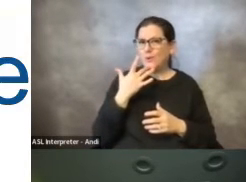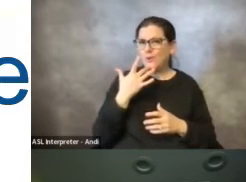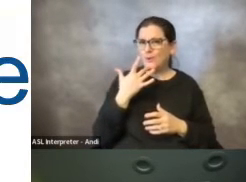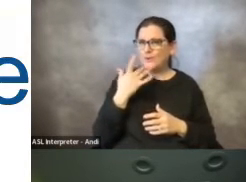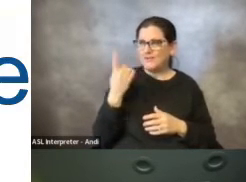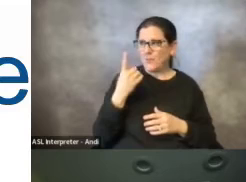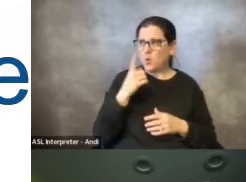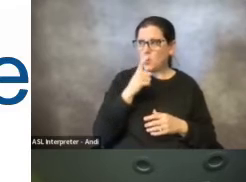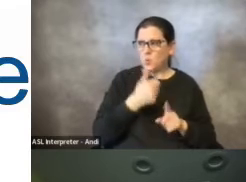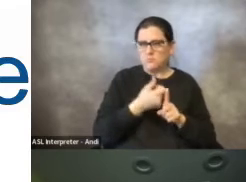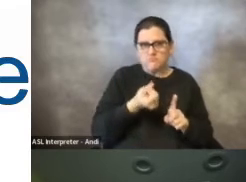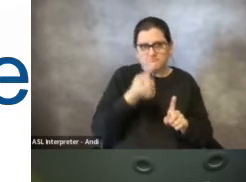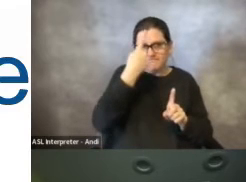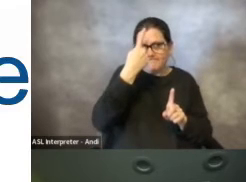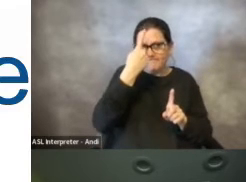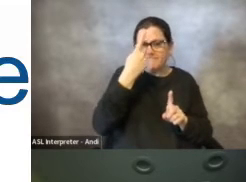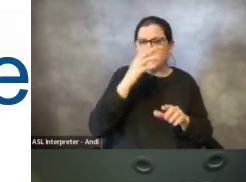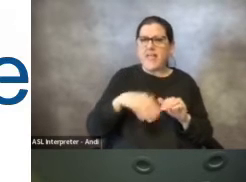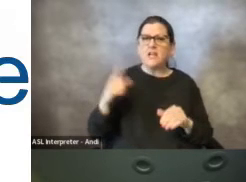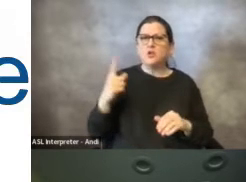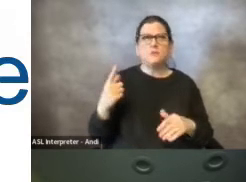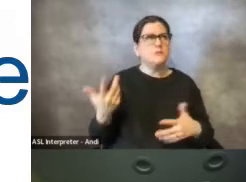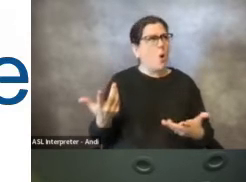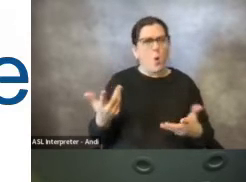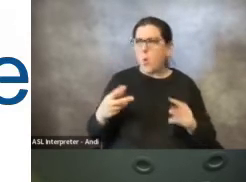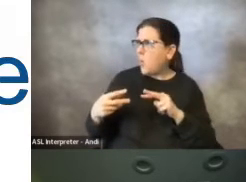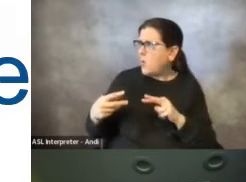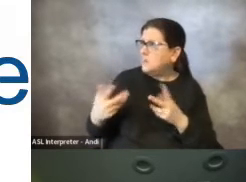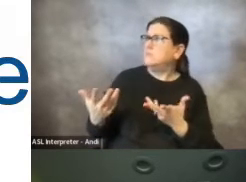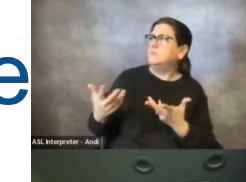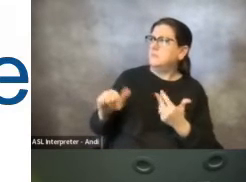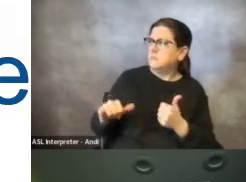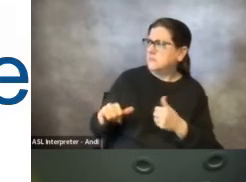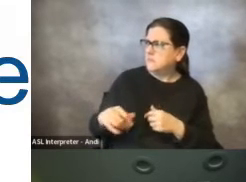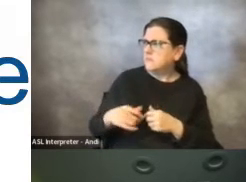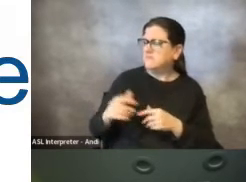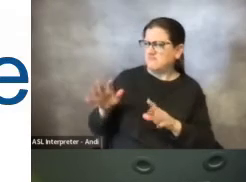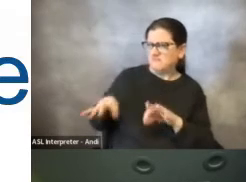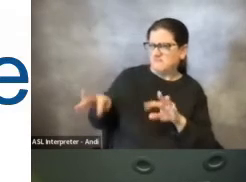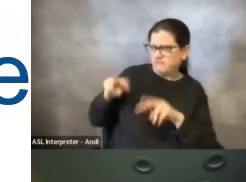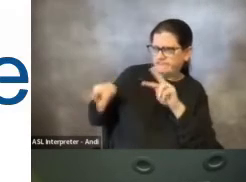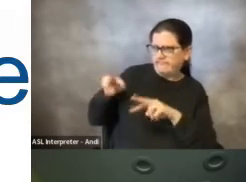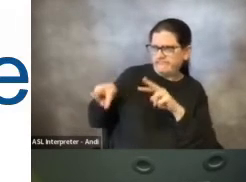brain injury and who knows it as opposed to somebody just, you know, looking at me and saying, I'm gonna make a judgement based off of, you know, five minute